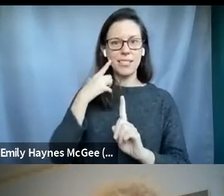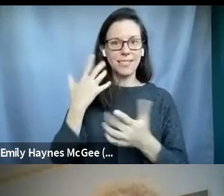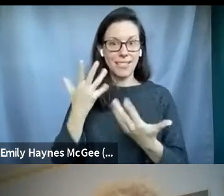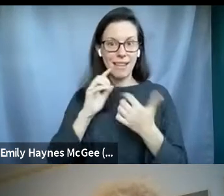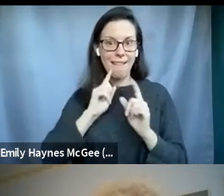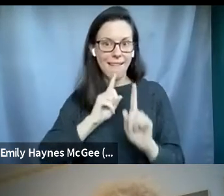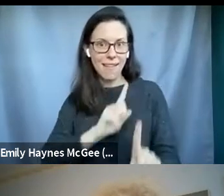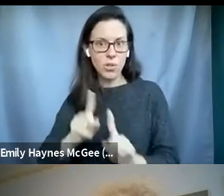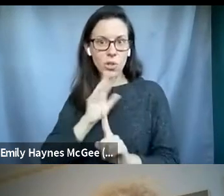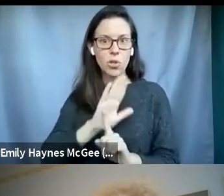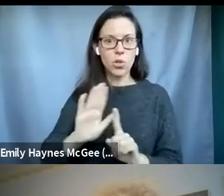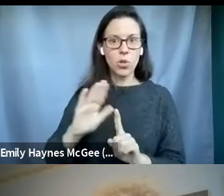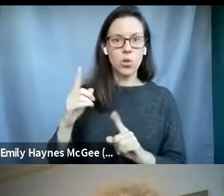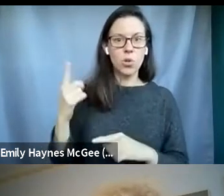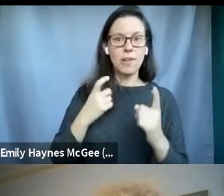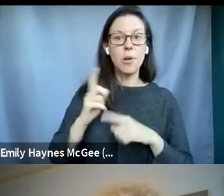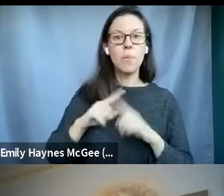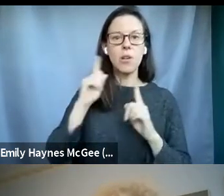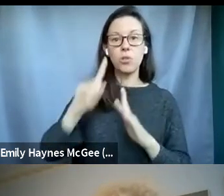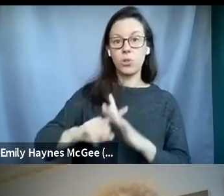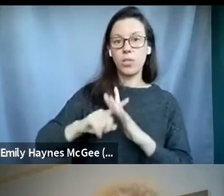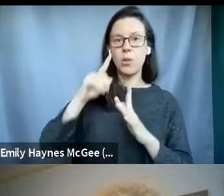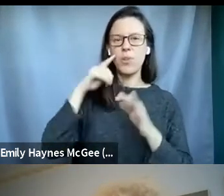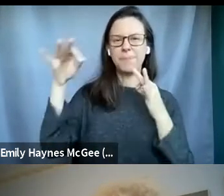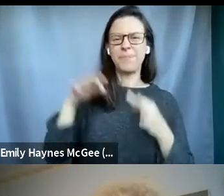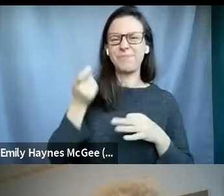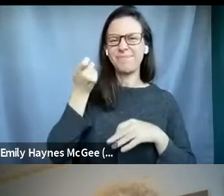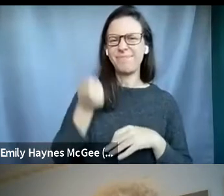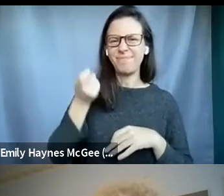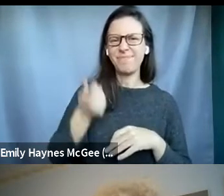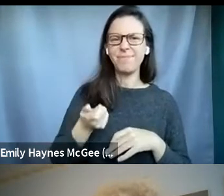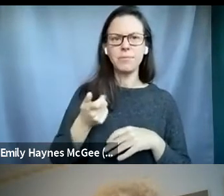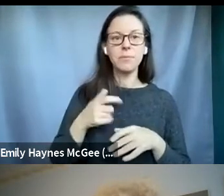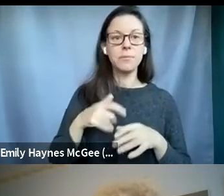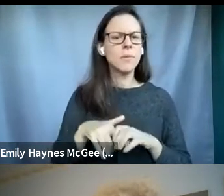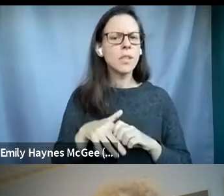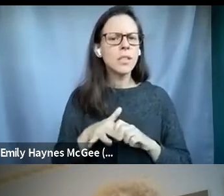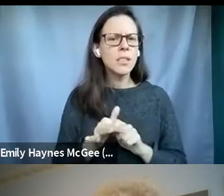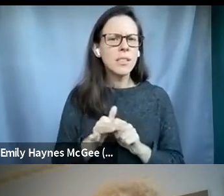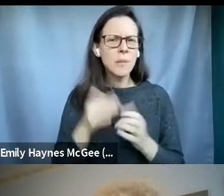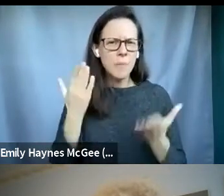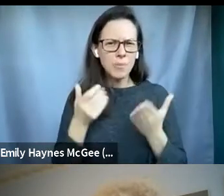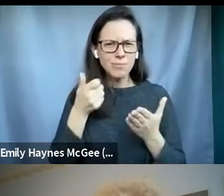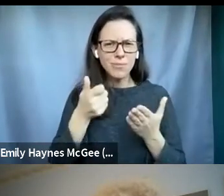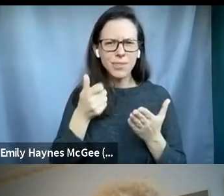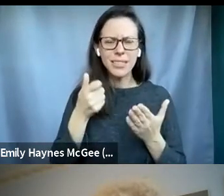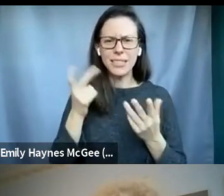But to start, I'm going to give a little bit of a run down. And in case folks are visual learners I'm going to pull up our website.